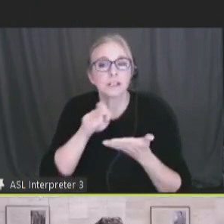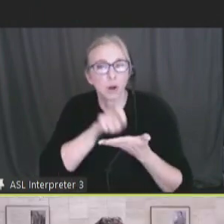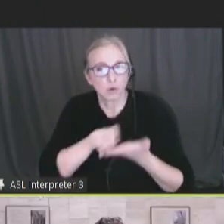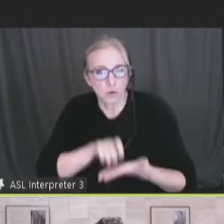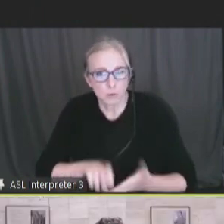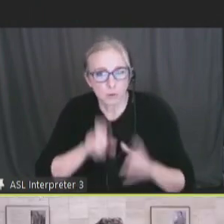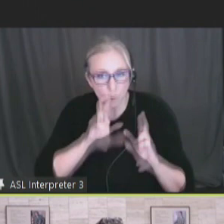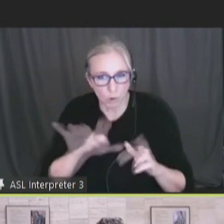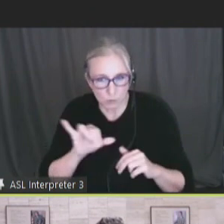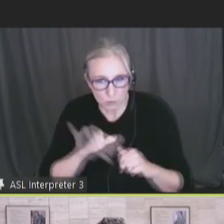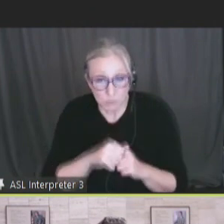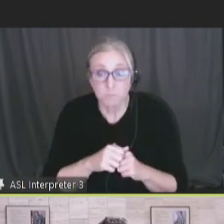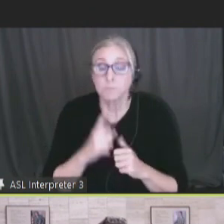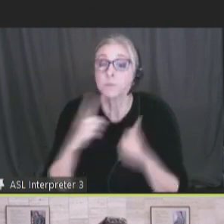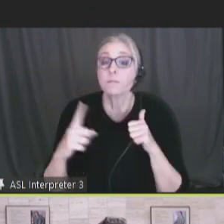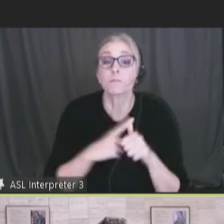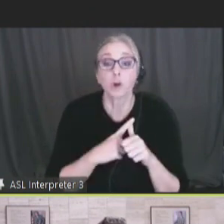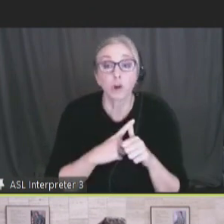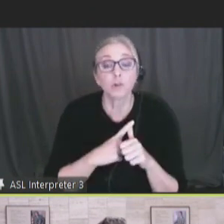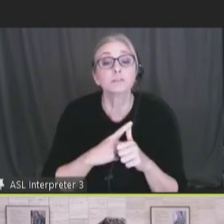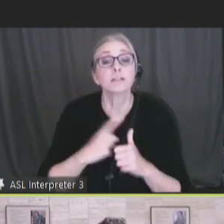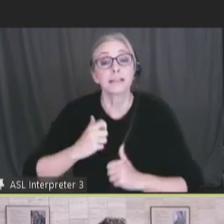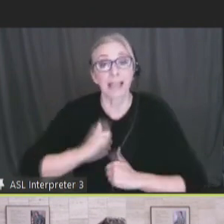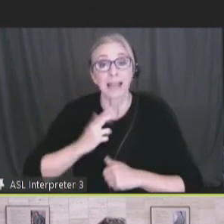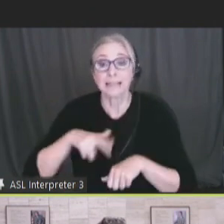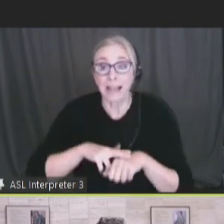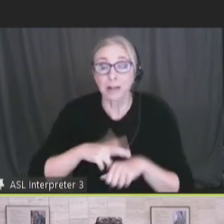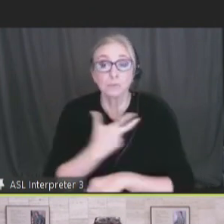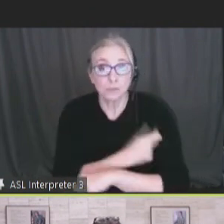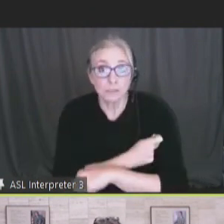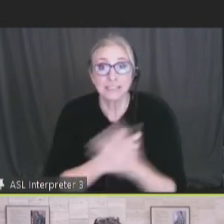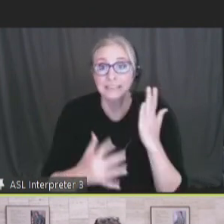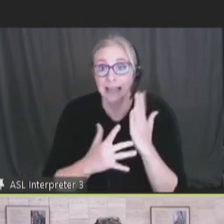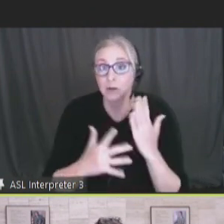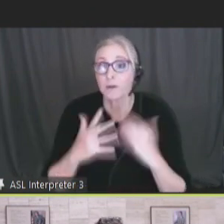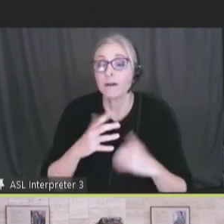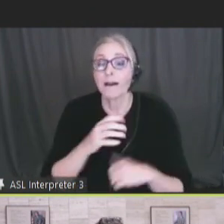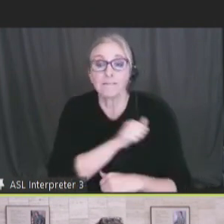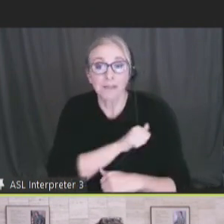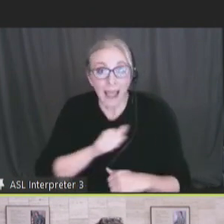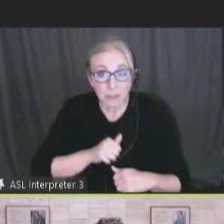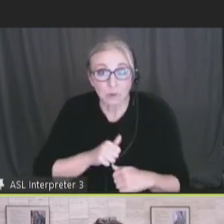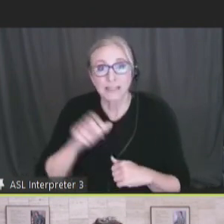So, firstly, Canada's National Immunization Technical Advisory Group, NACI, which is your